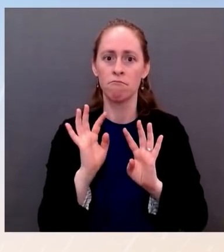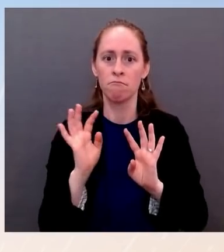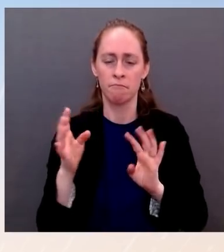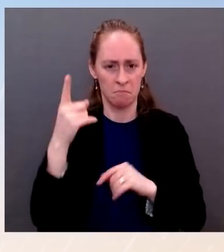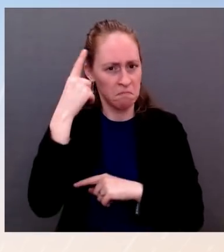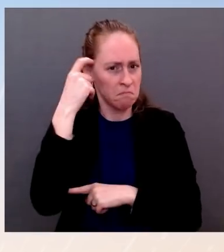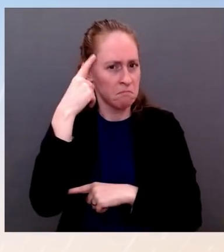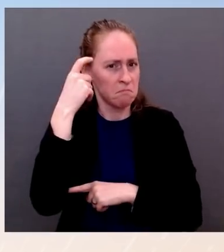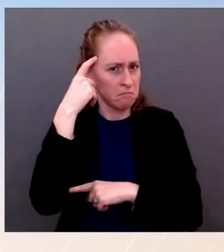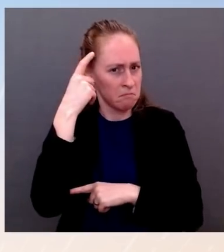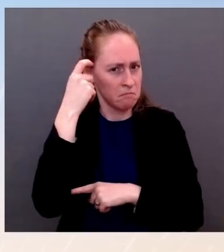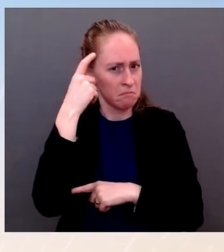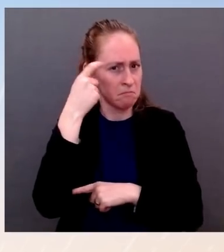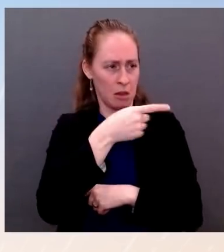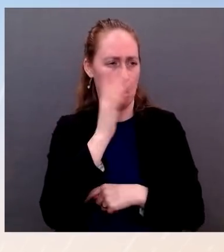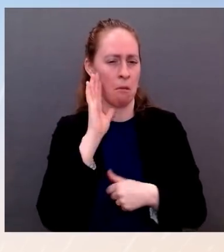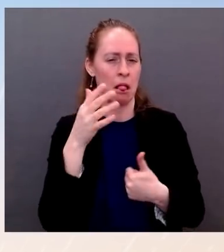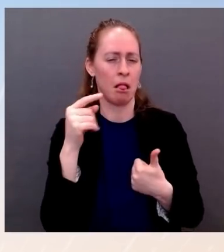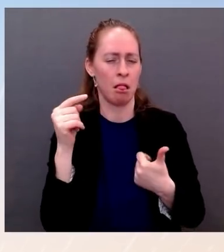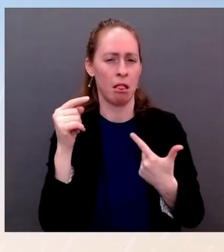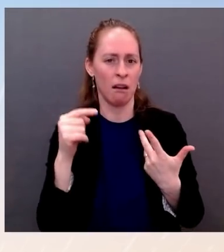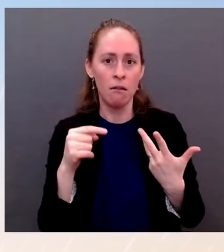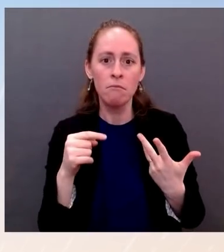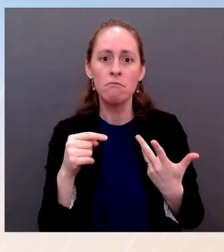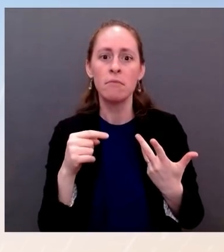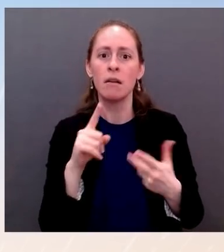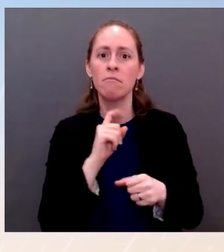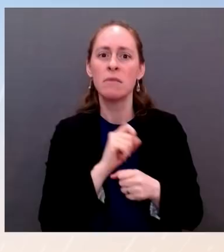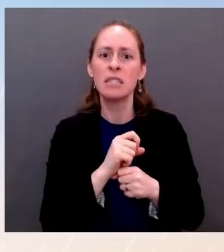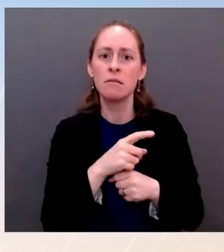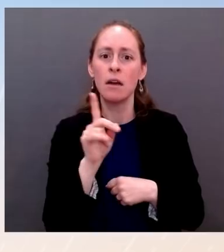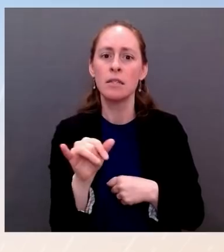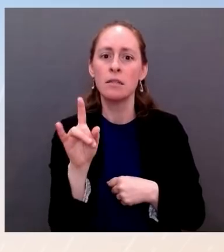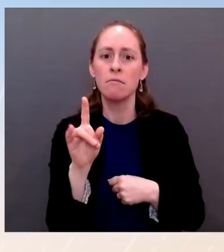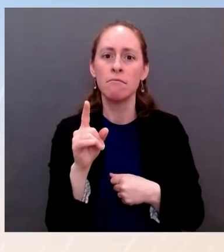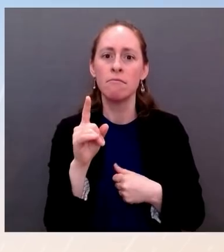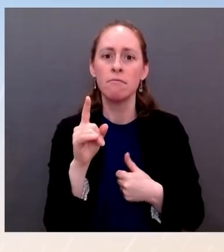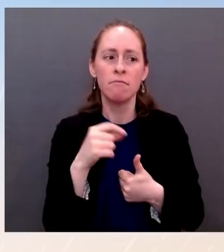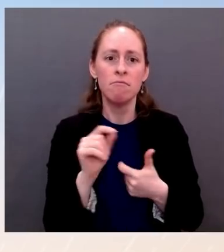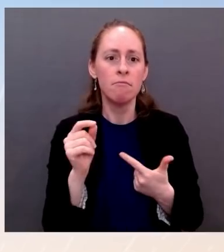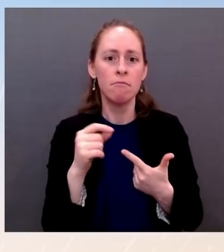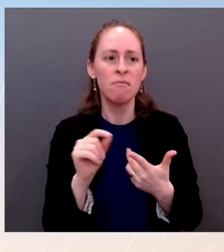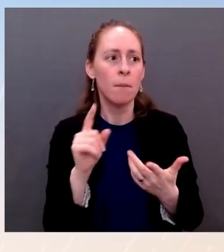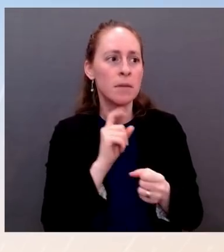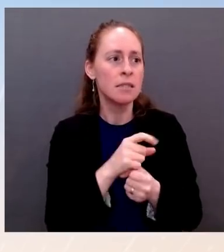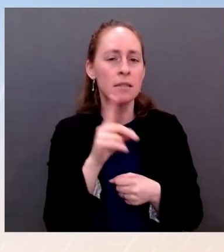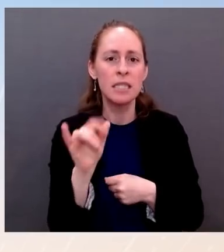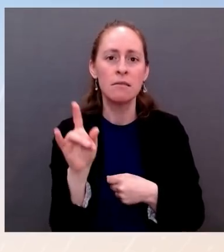that has borne out. So I think when you take all of that together, we put forward a credible case. But it's not my job to stand up here